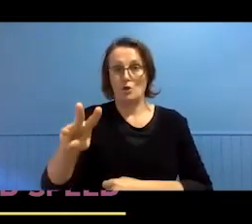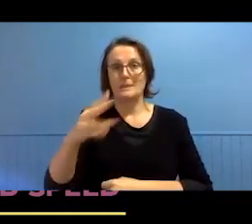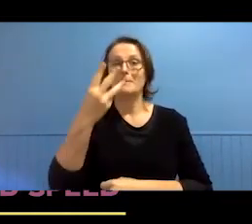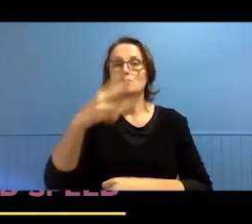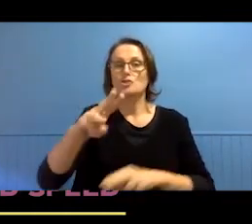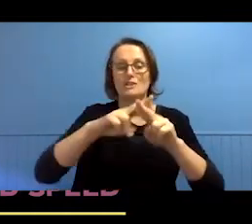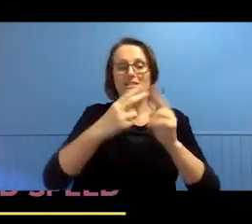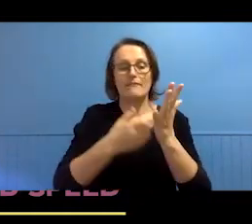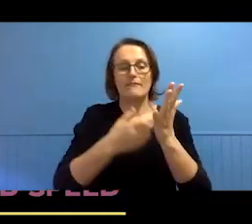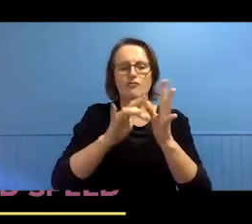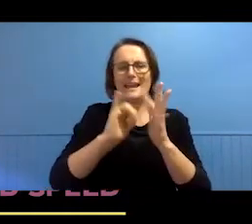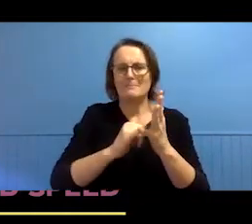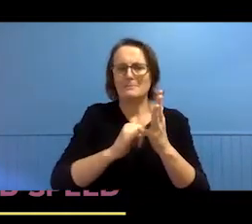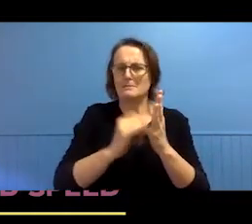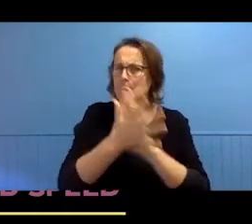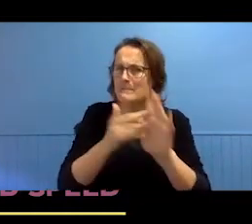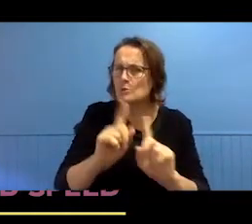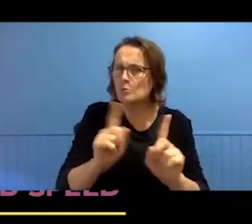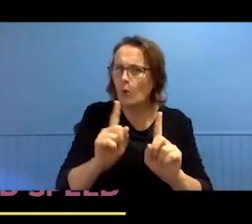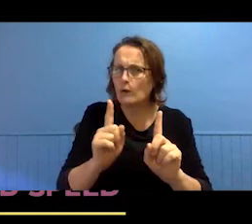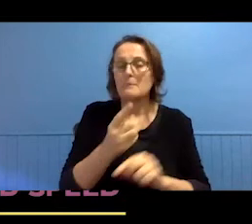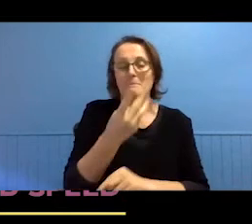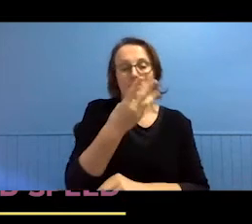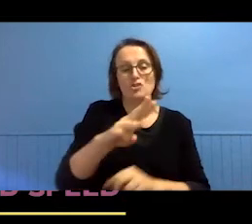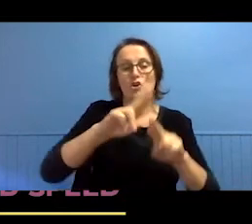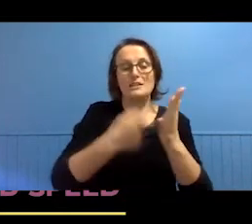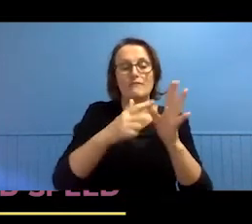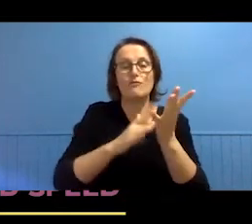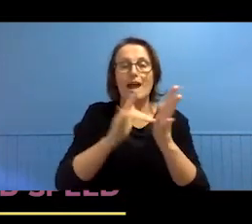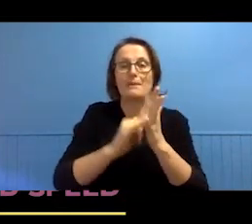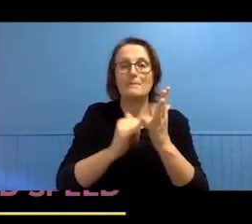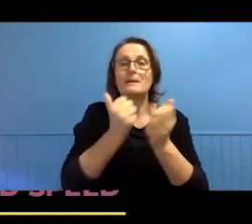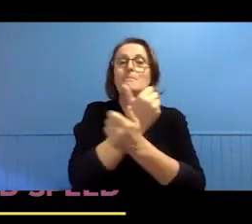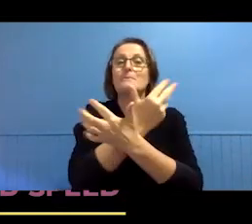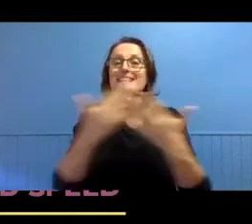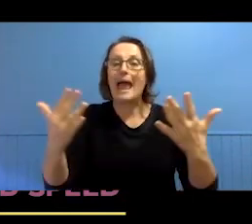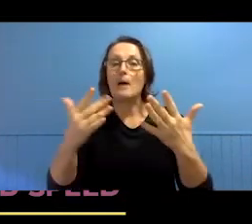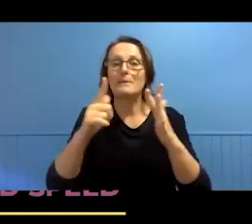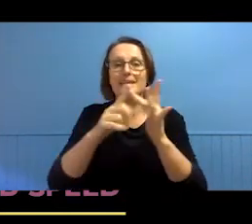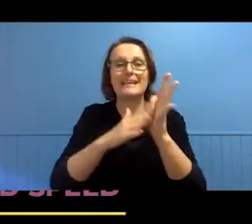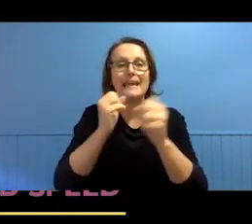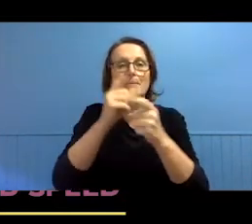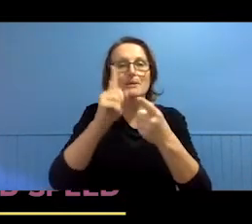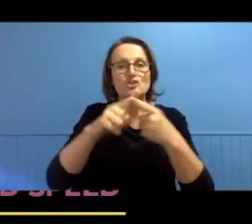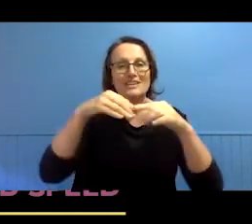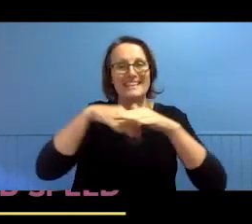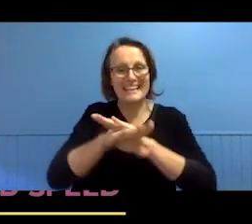what 30 frames mean is it's basically the amount of images that are in a basic in the video per second because the video is